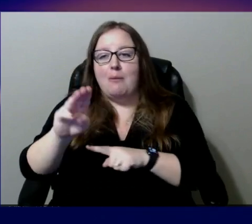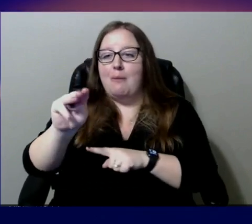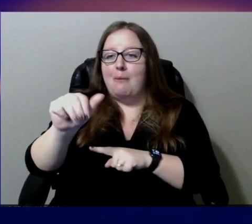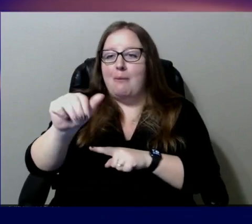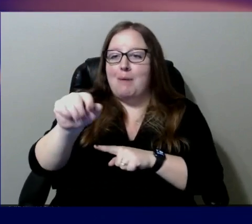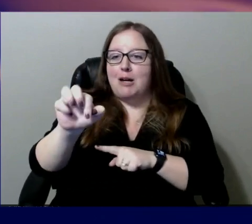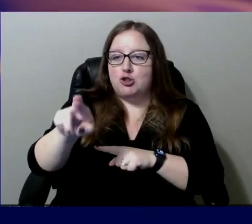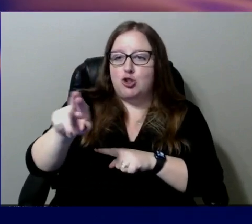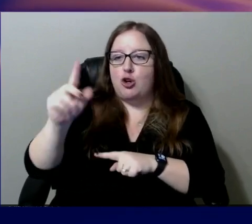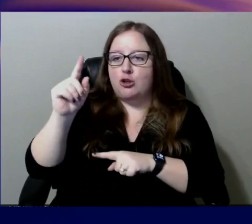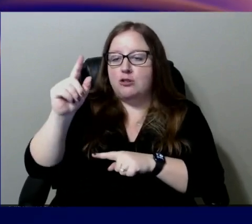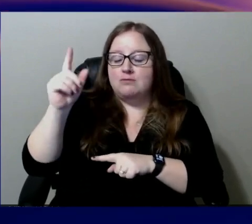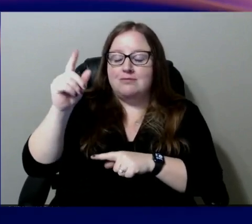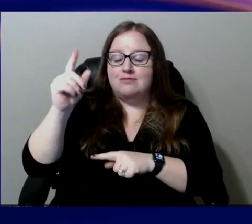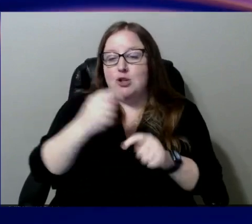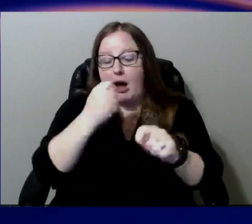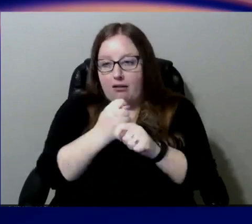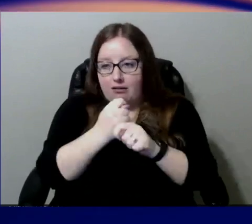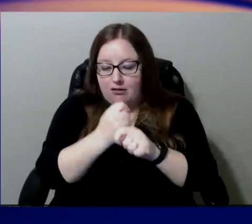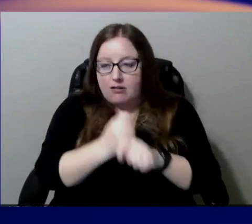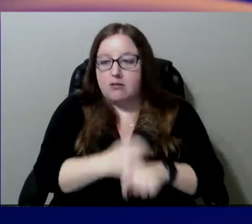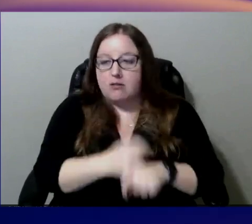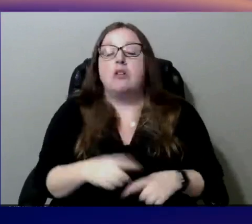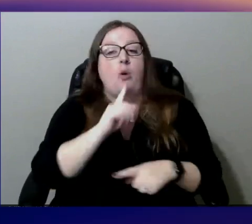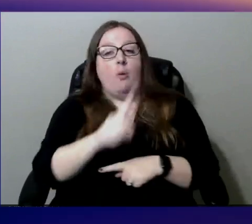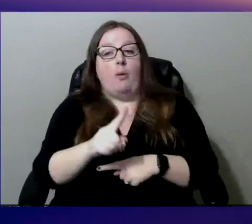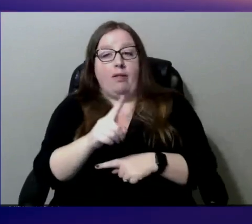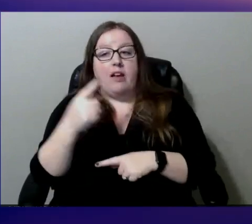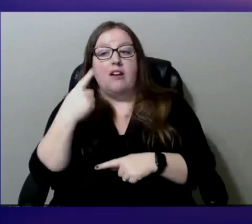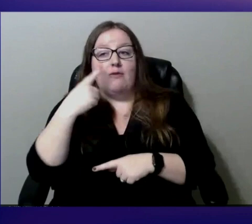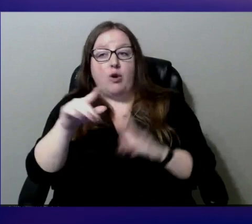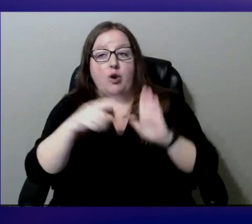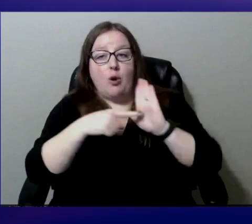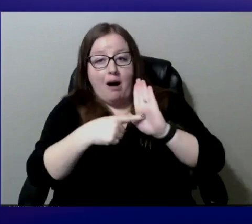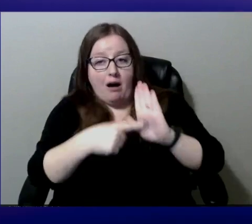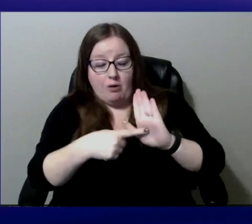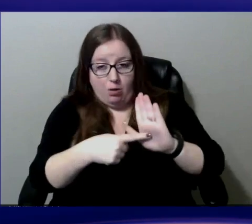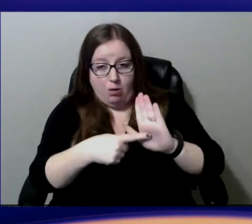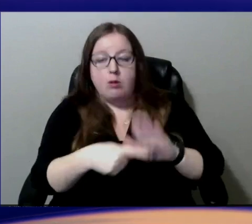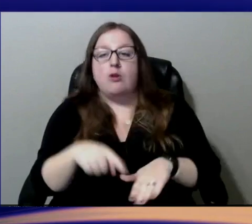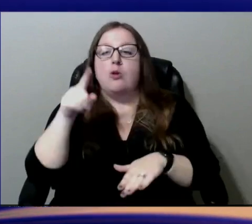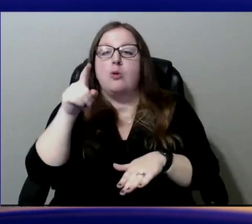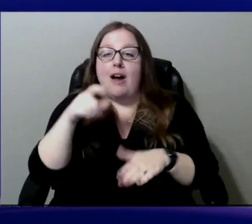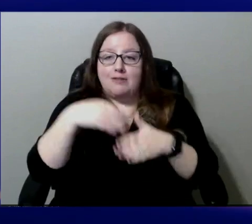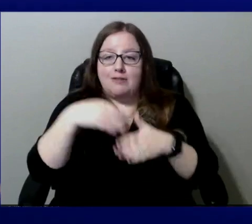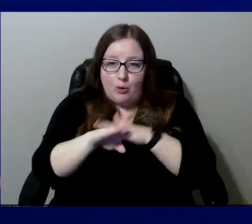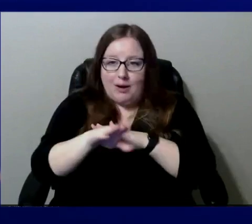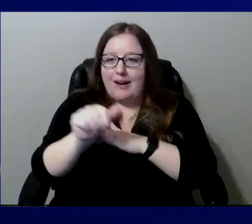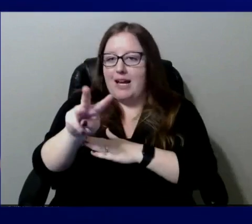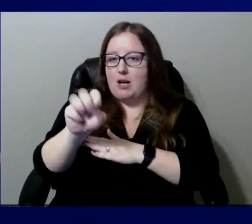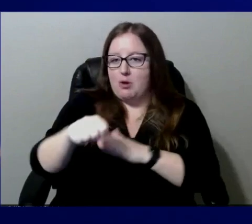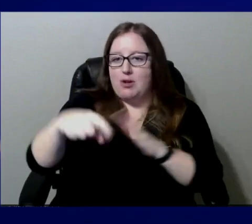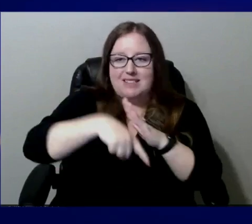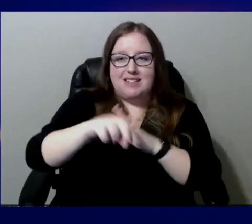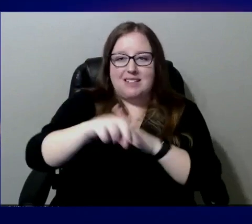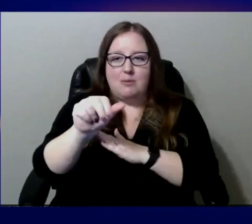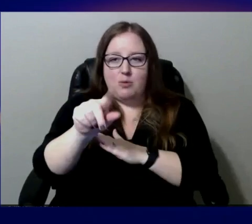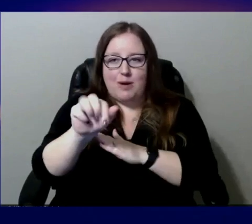Then, in order to make your model you'll have to go into the AWS DeepRacer console where you'll find a 3D environment